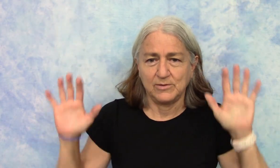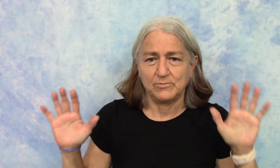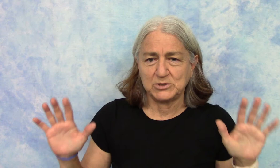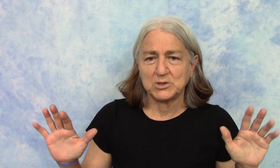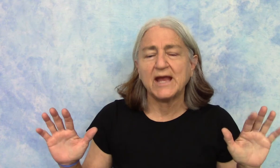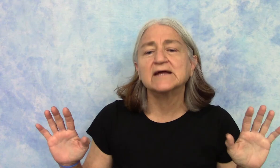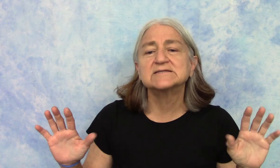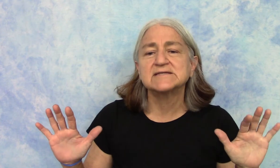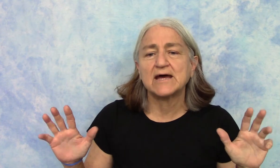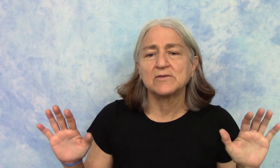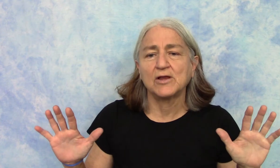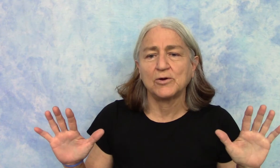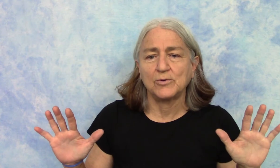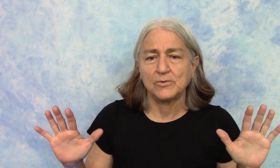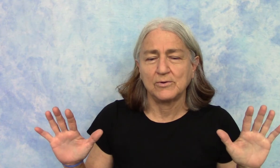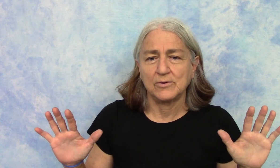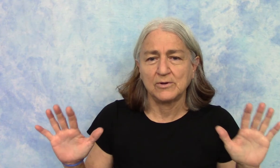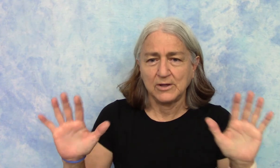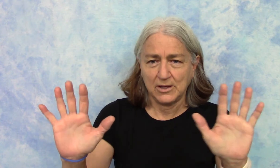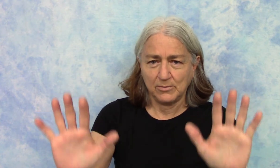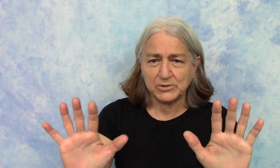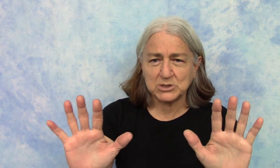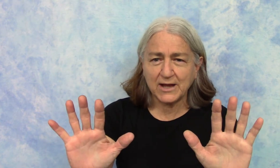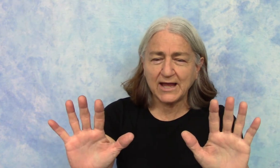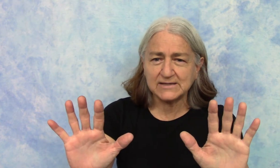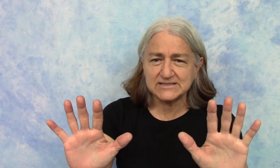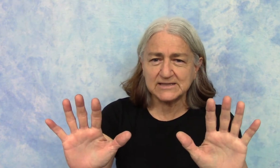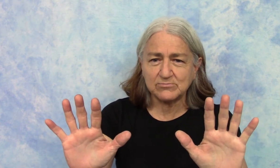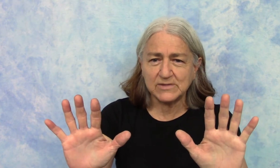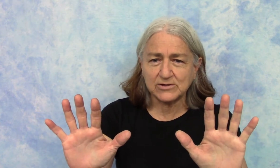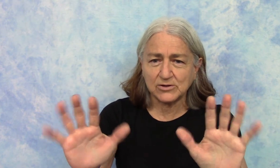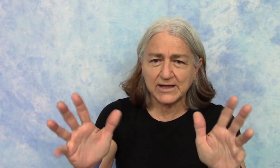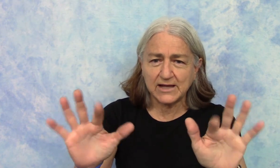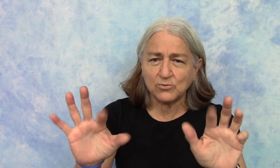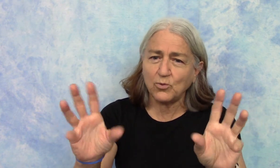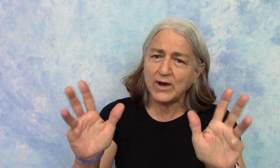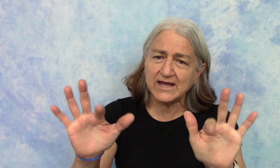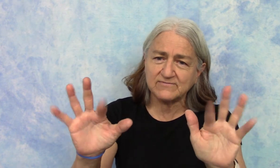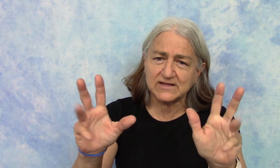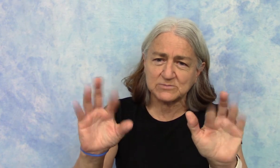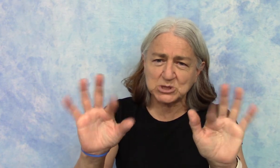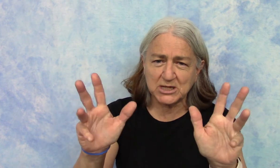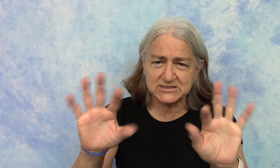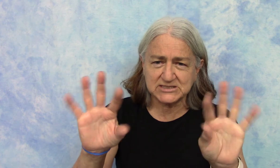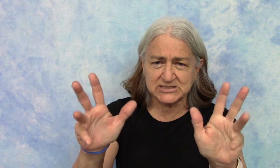Put your hands down low. Put your hands in the middle and wave them just so.